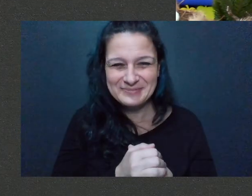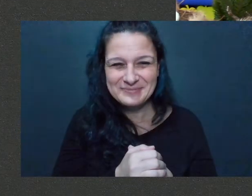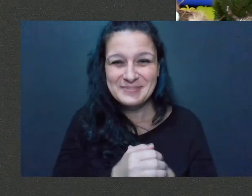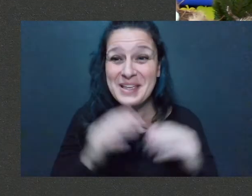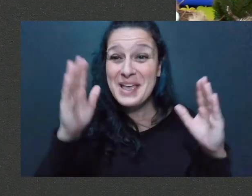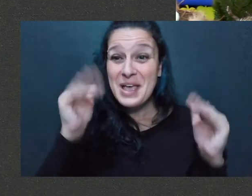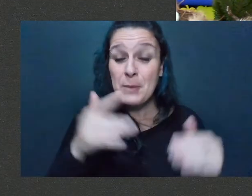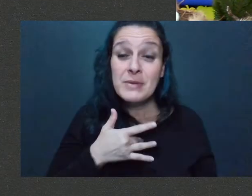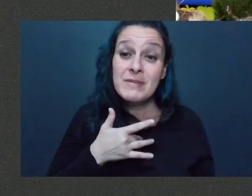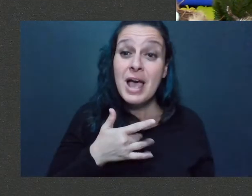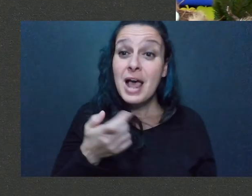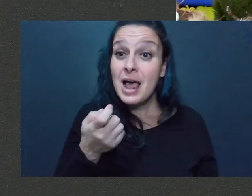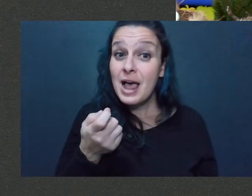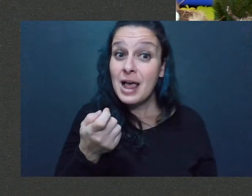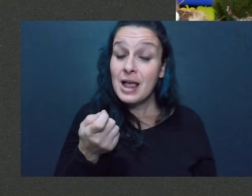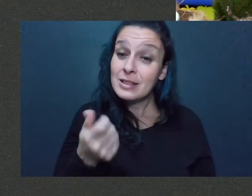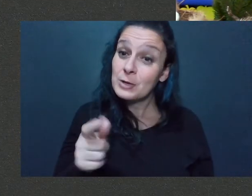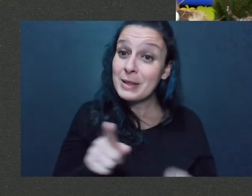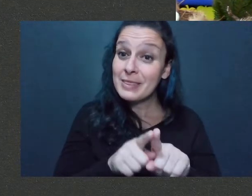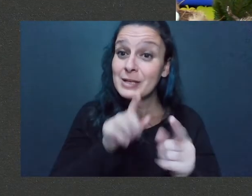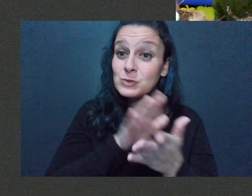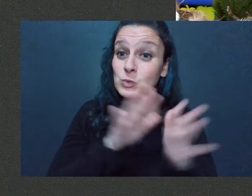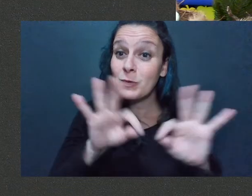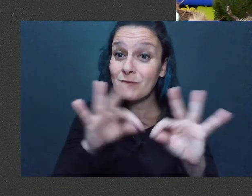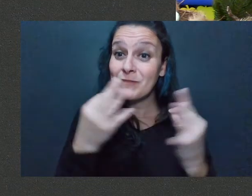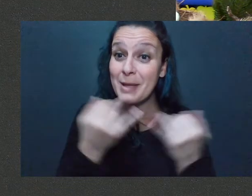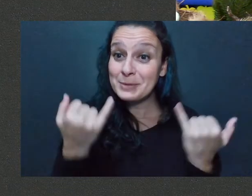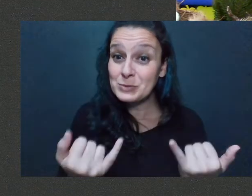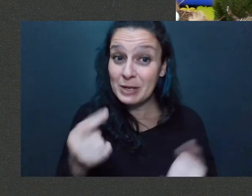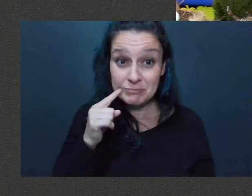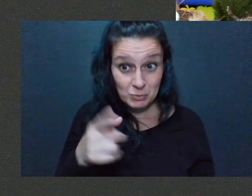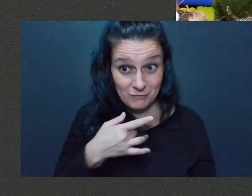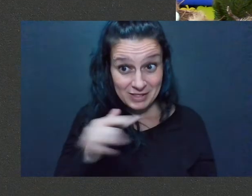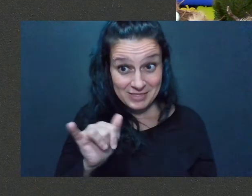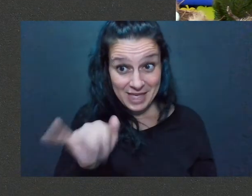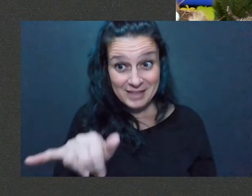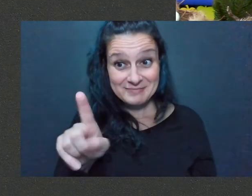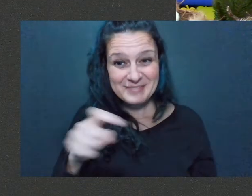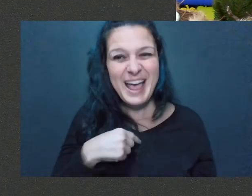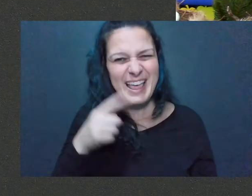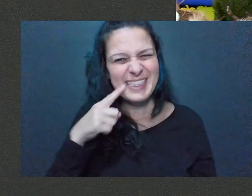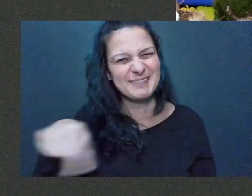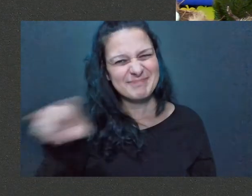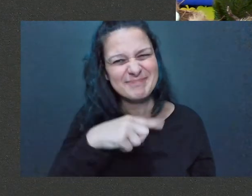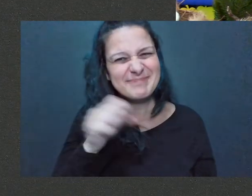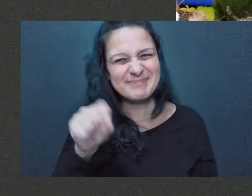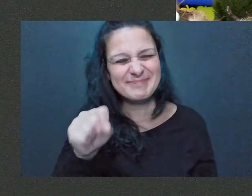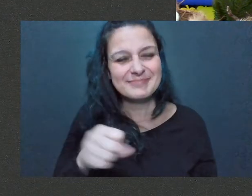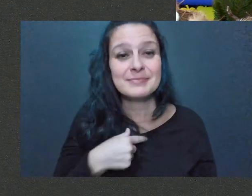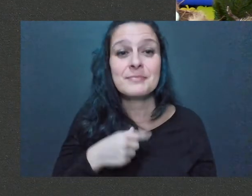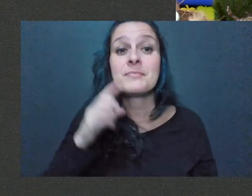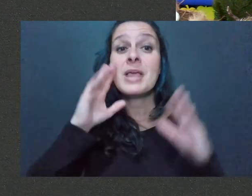And I hope you felt a little bit like our school family. You think they did? I think they did too. And you know what else I hope?